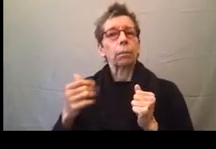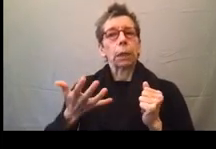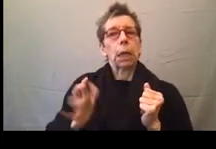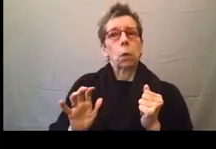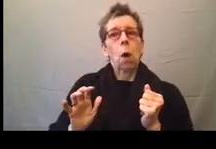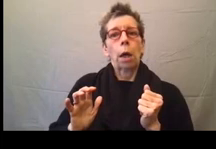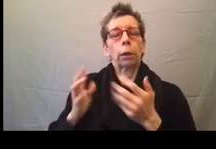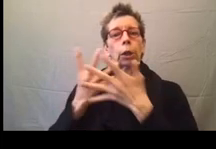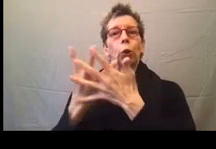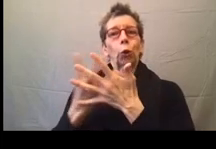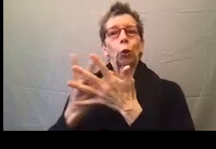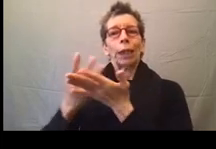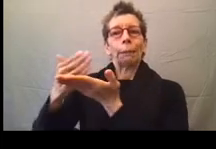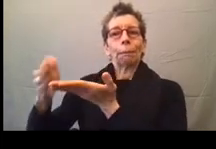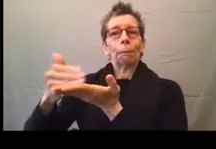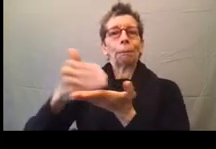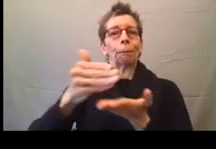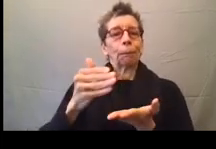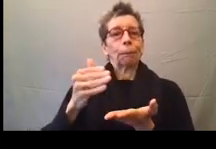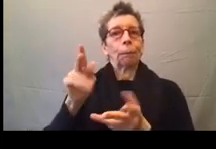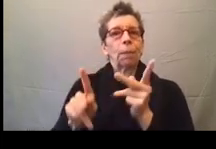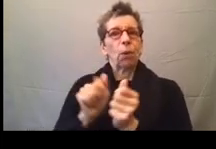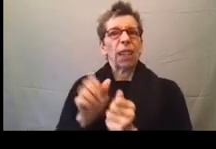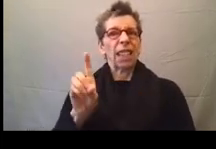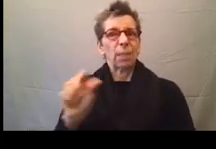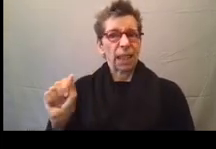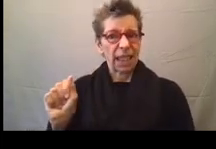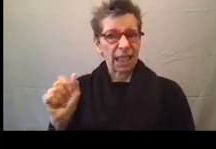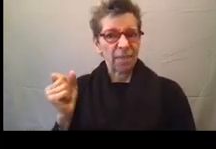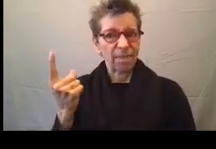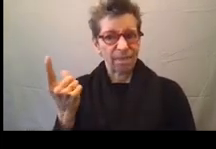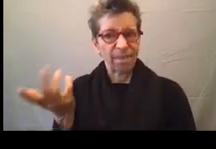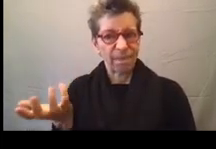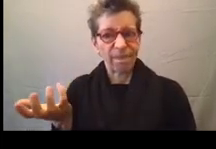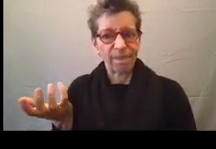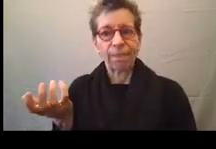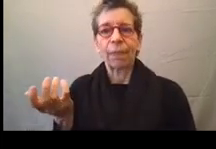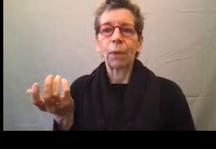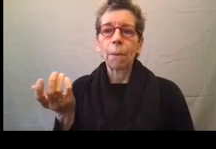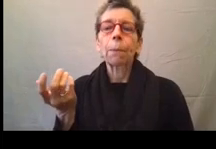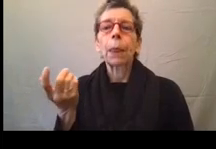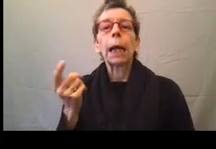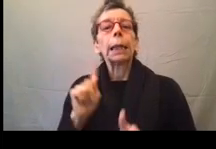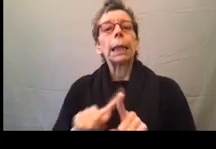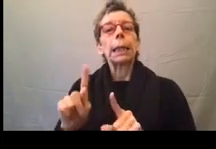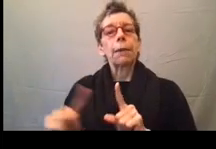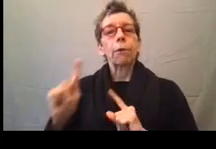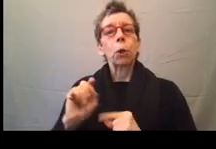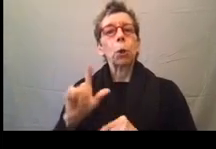out or tend to screen out disabled candidates. So for a tool that uses a personality test,